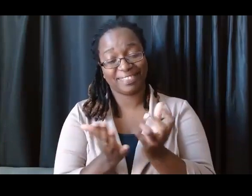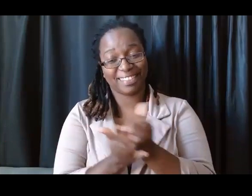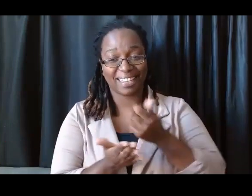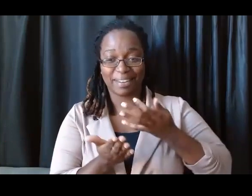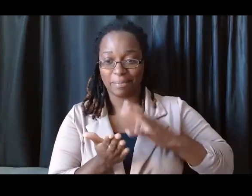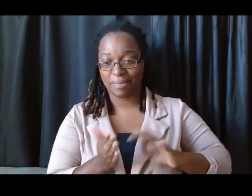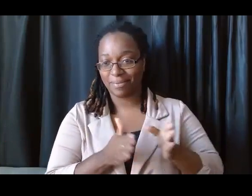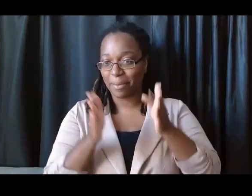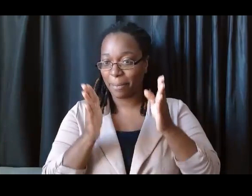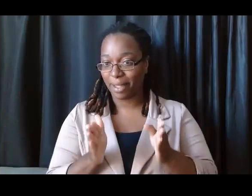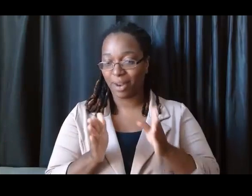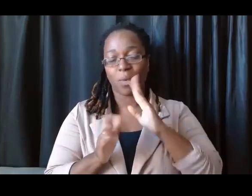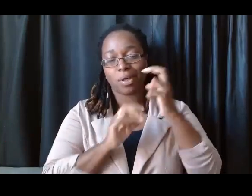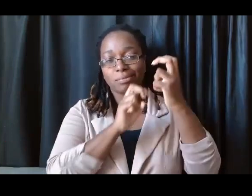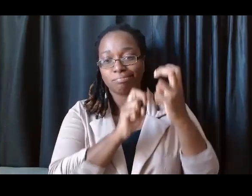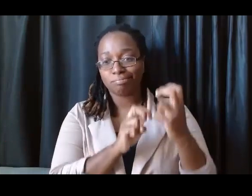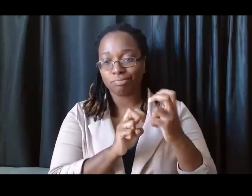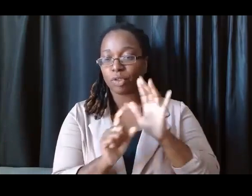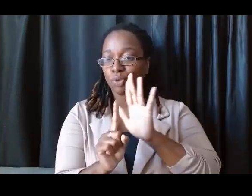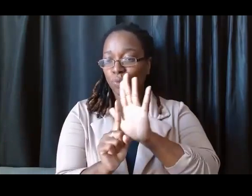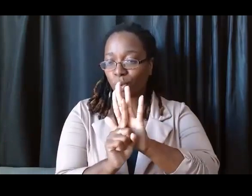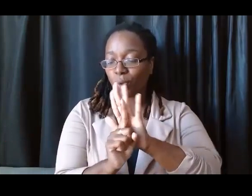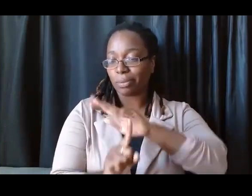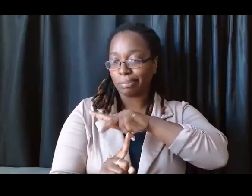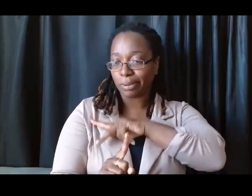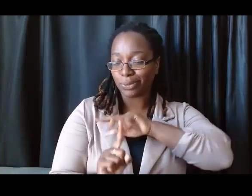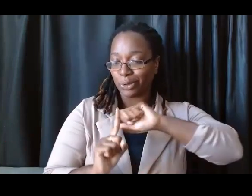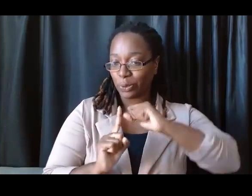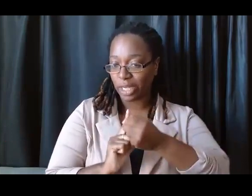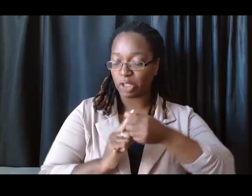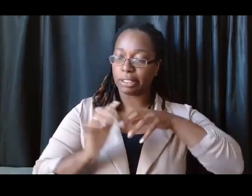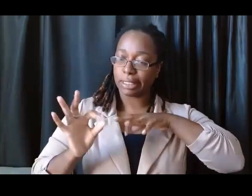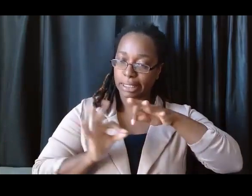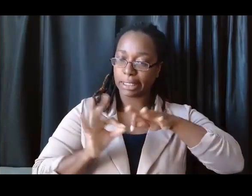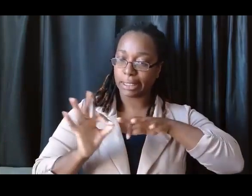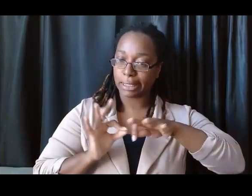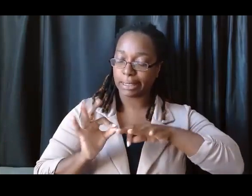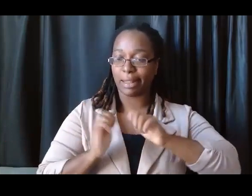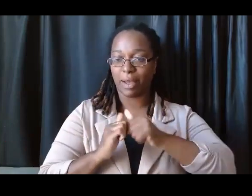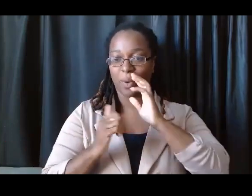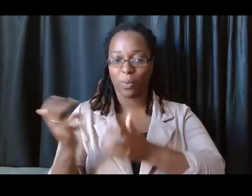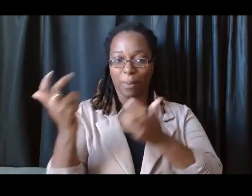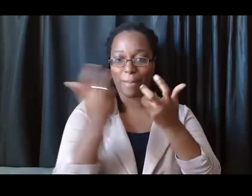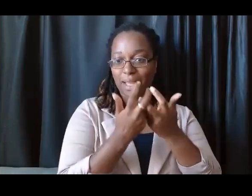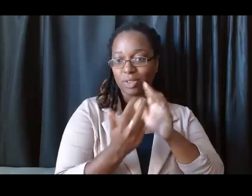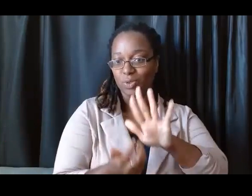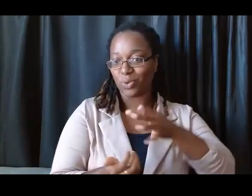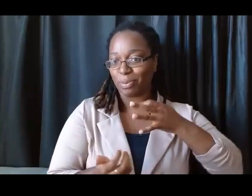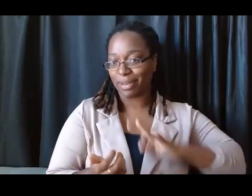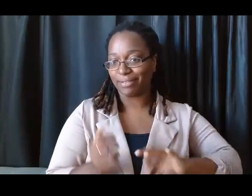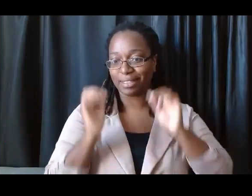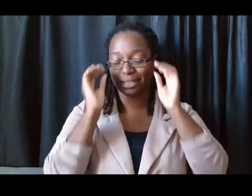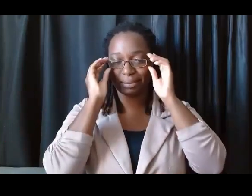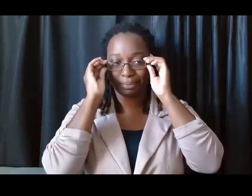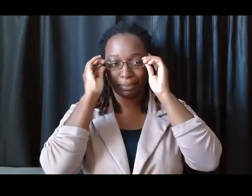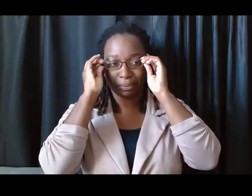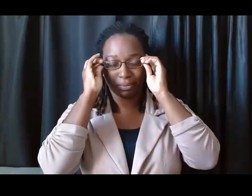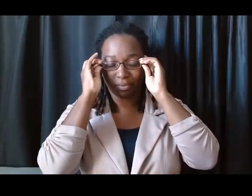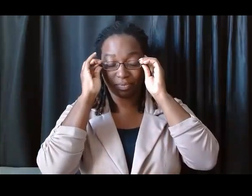more personalized support for you and taking this information and putting it into action. All right.